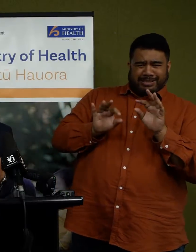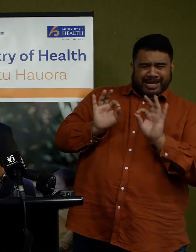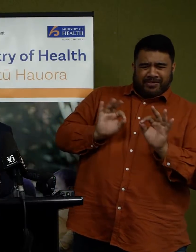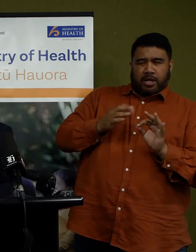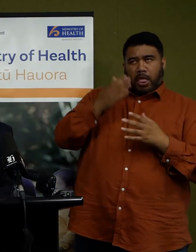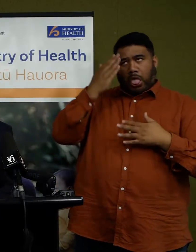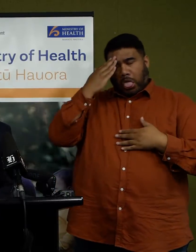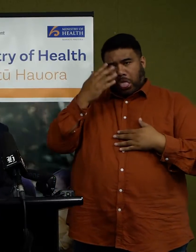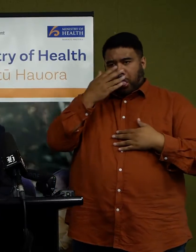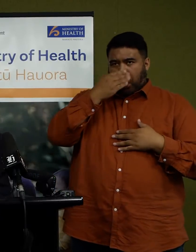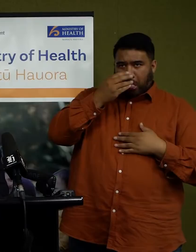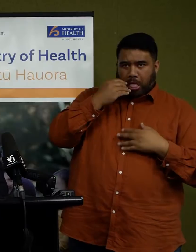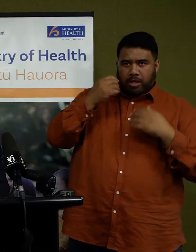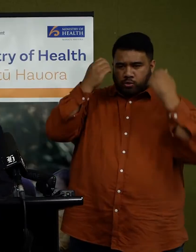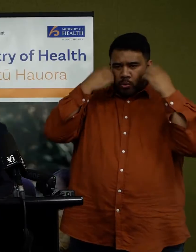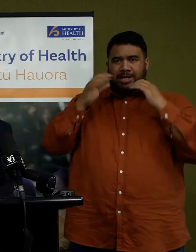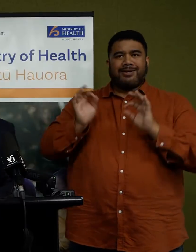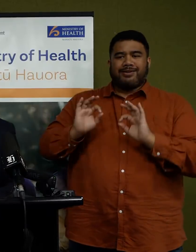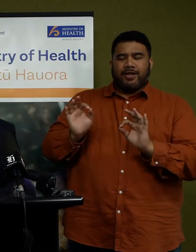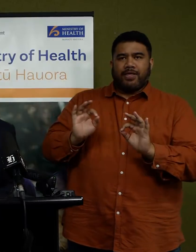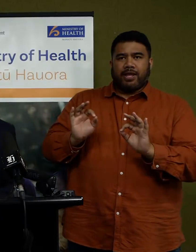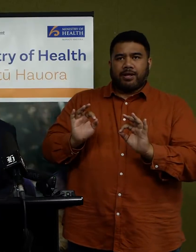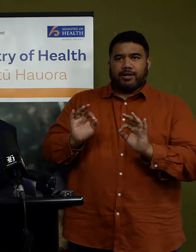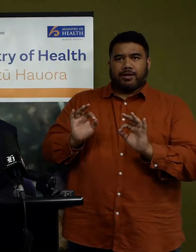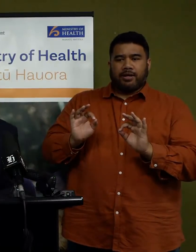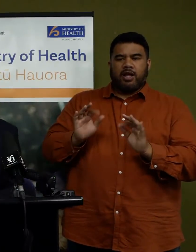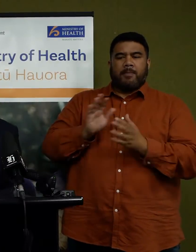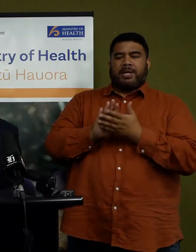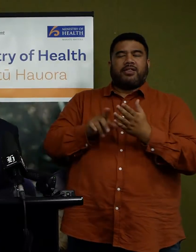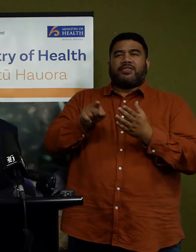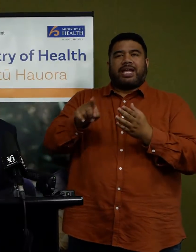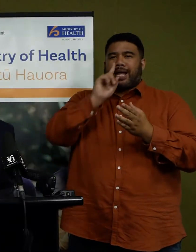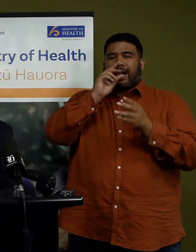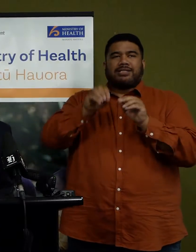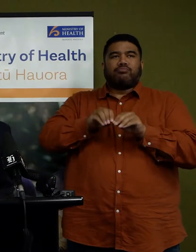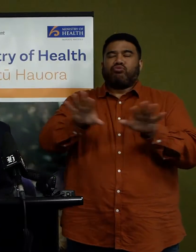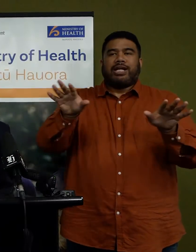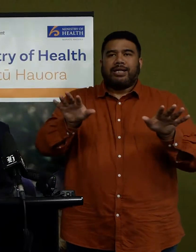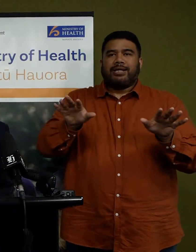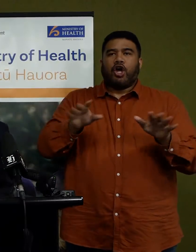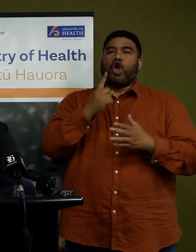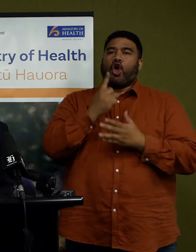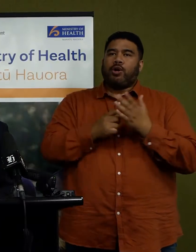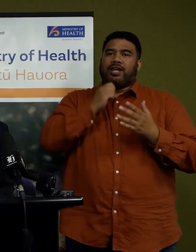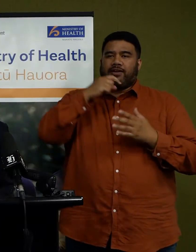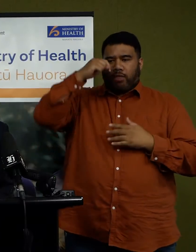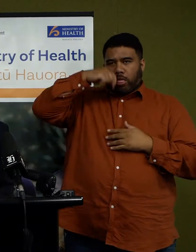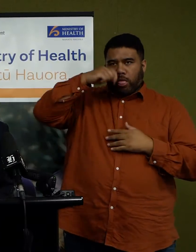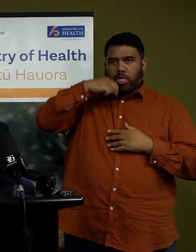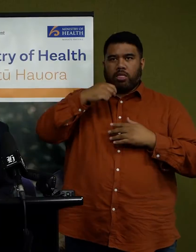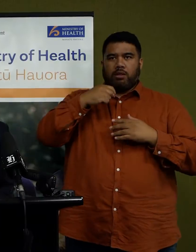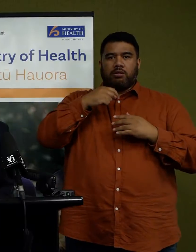The virus is spread through droplets spread by coughing and sneezing. What part of the plane was this woman sitting on on that international flight?